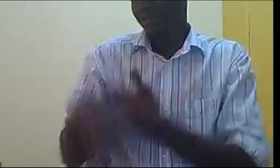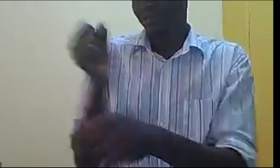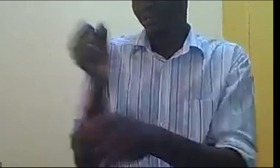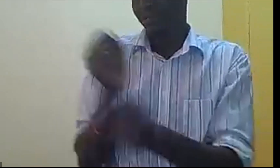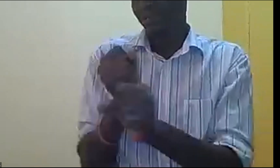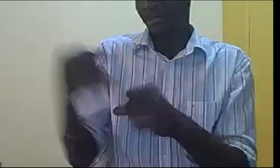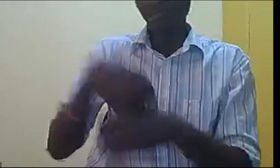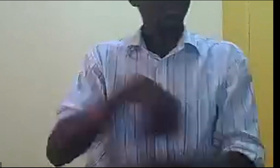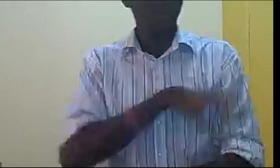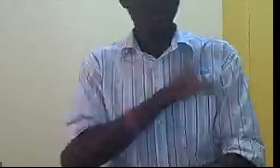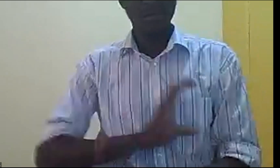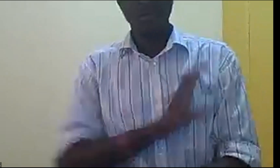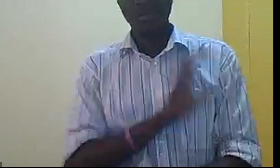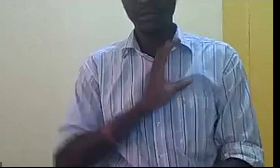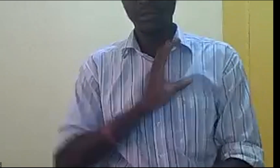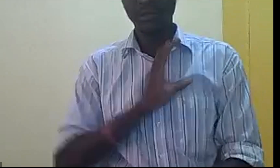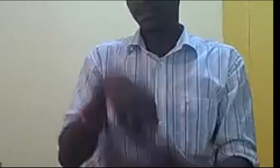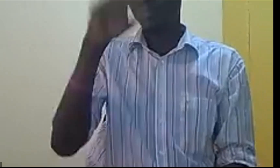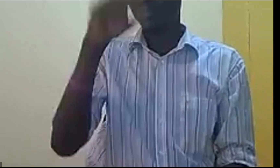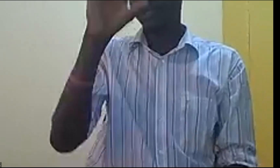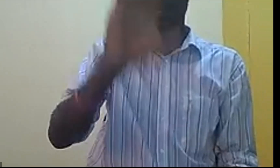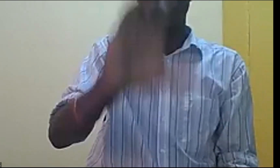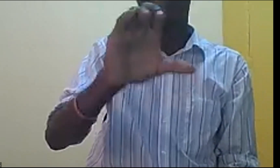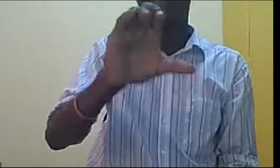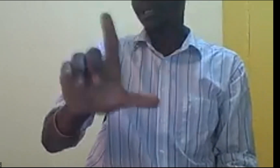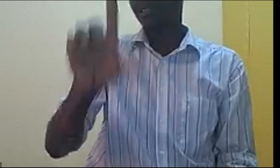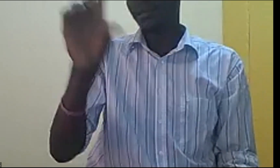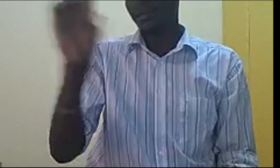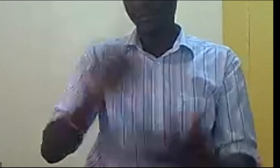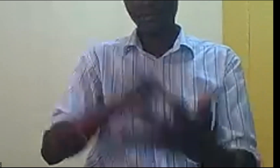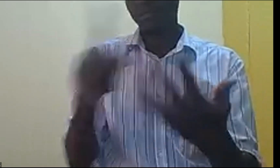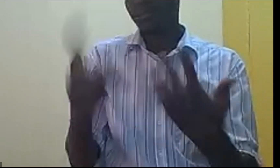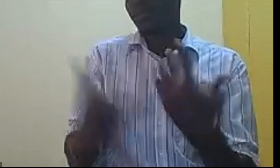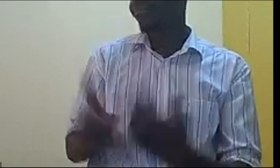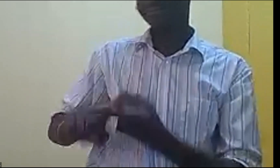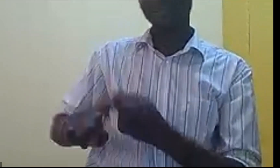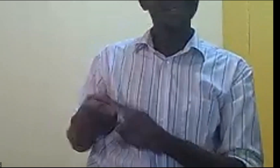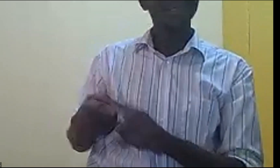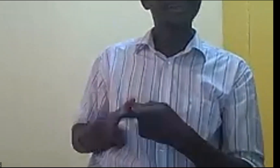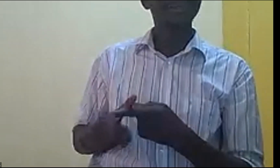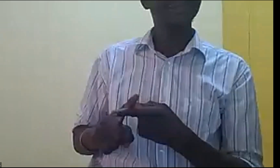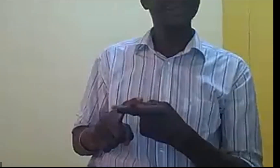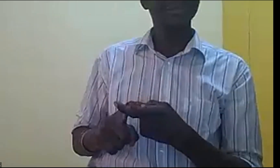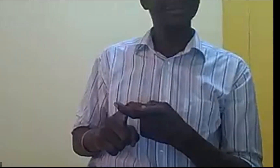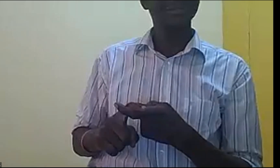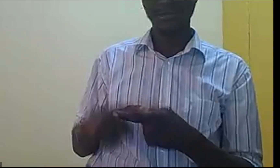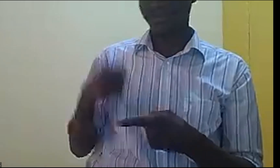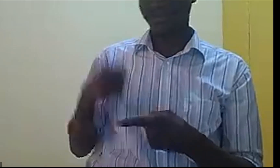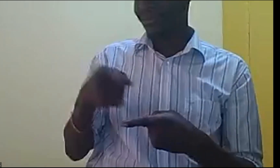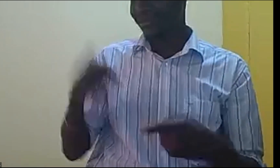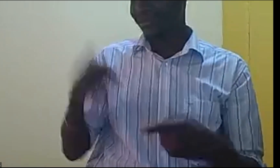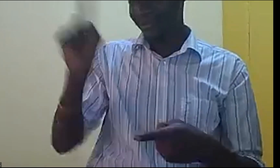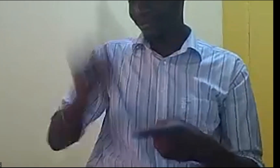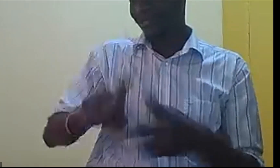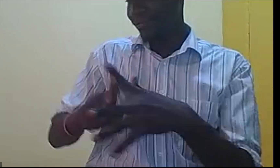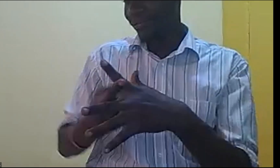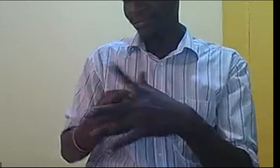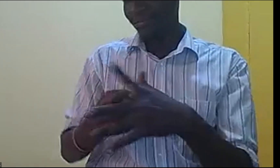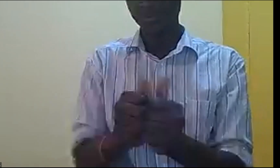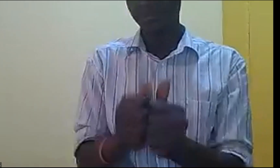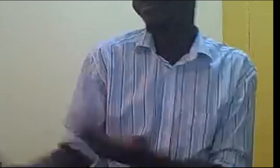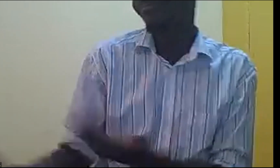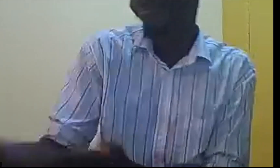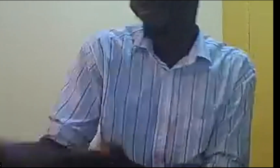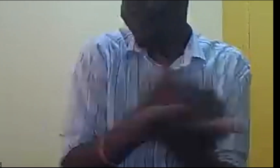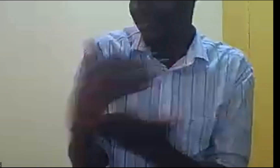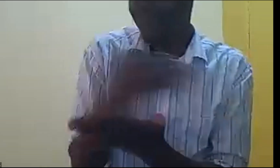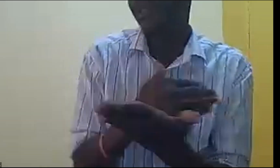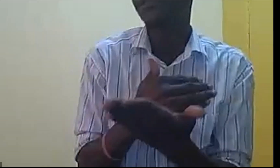Have, and the contributions that they have to put in a national initial development.